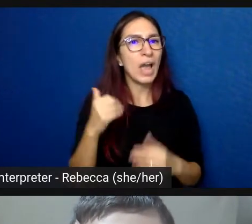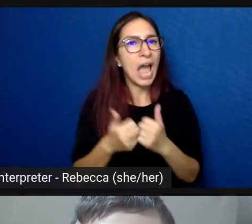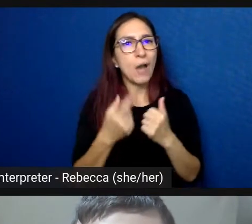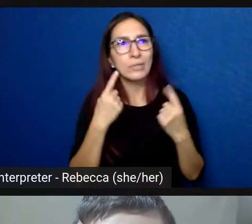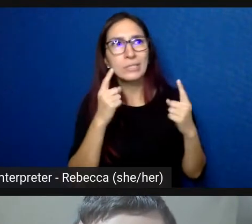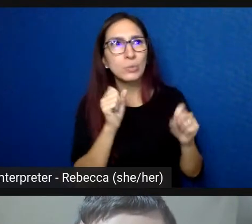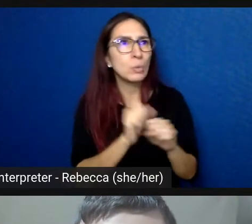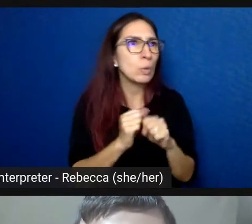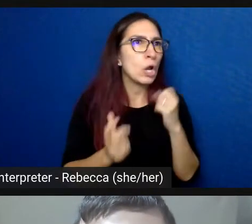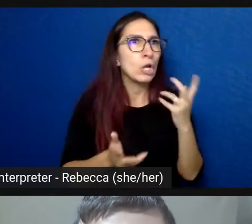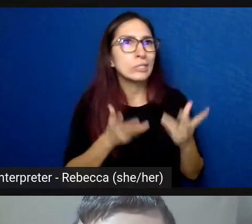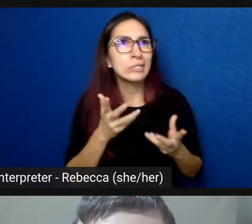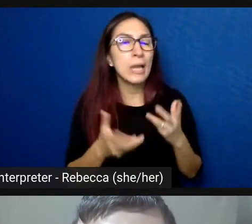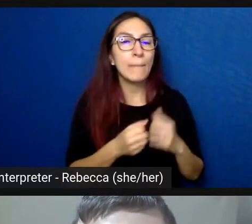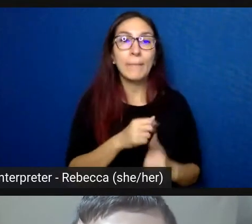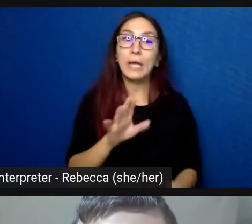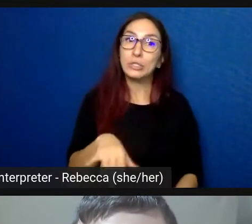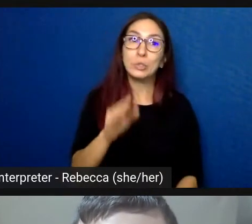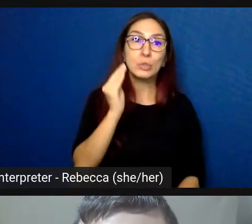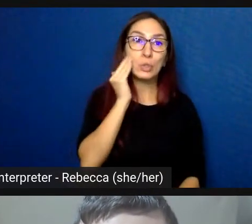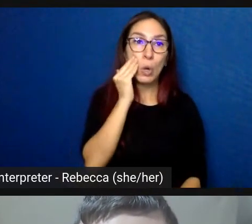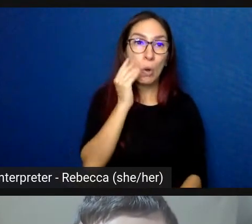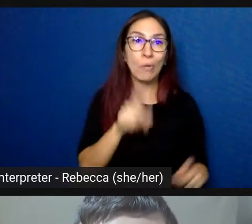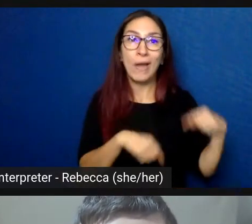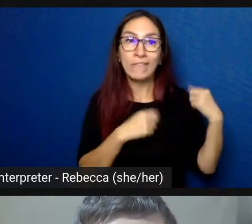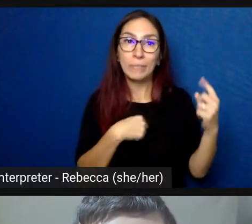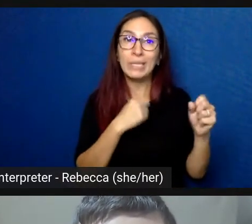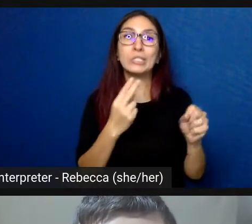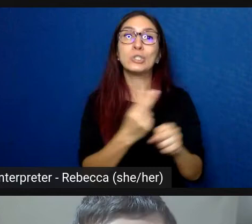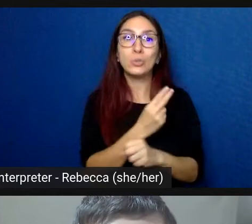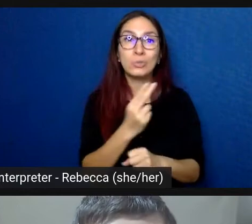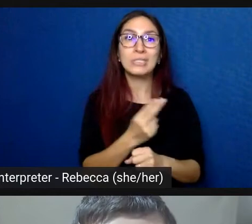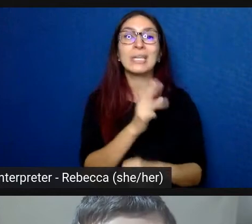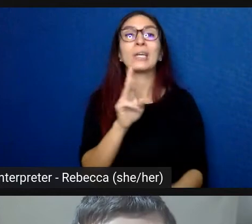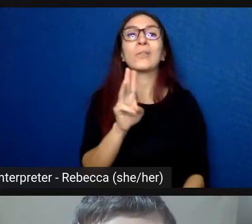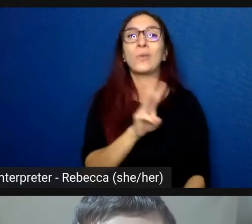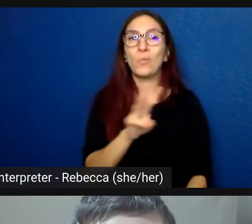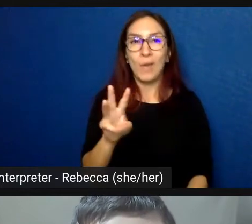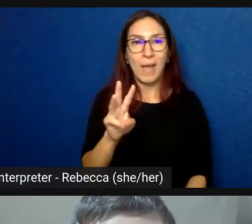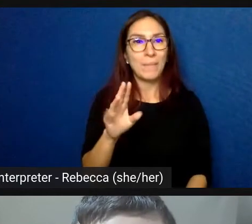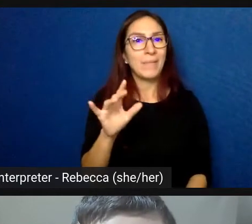I have been using the web like this and it's not only me,